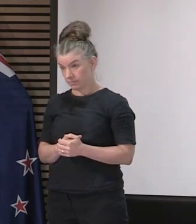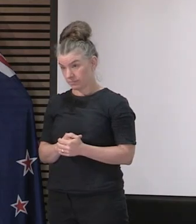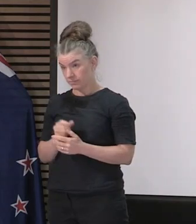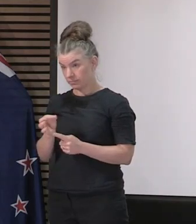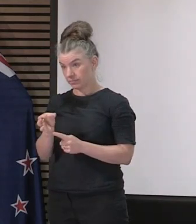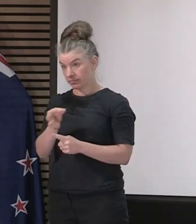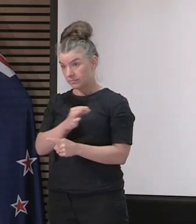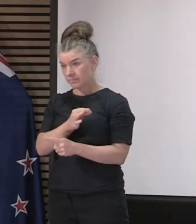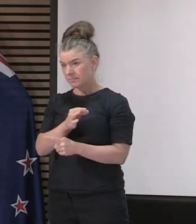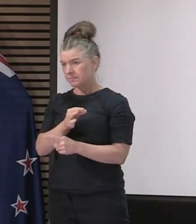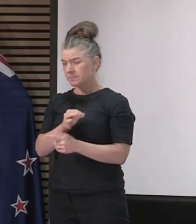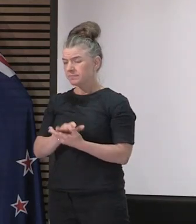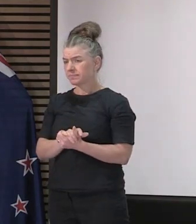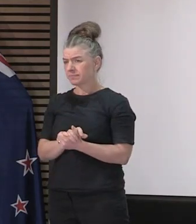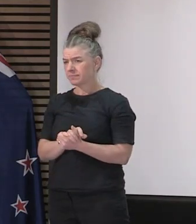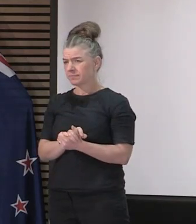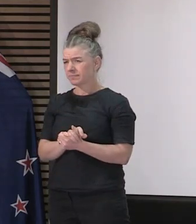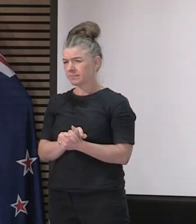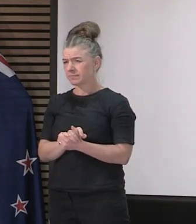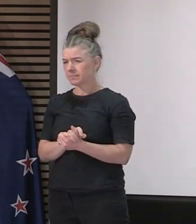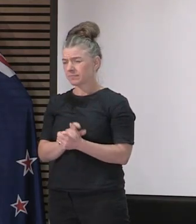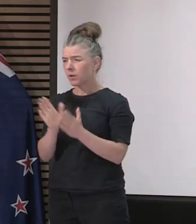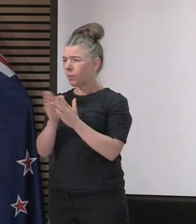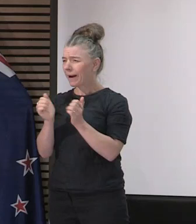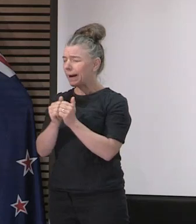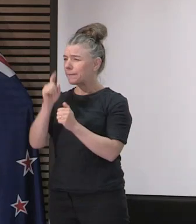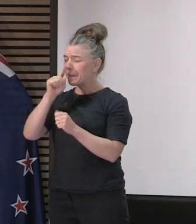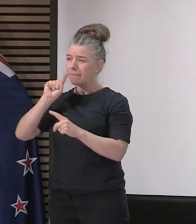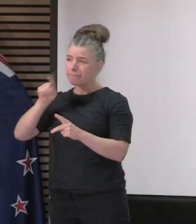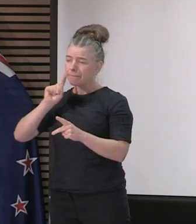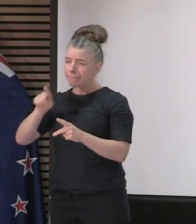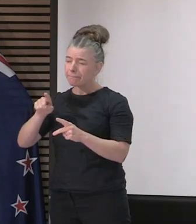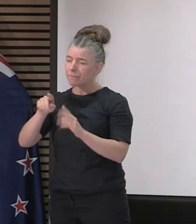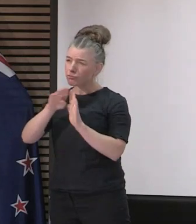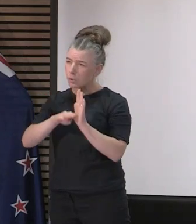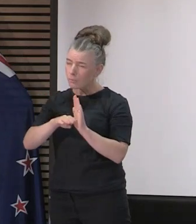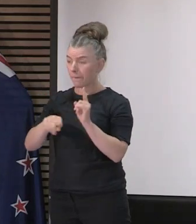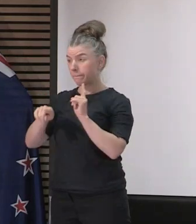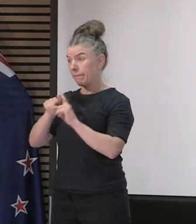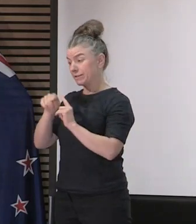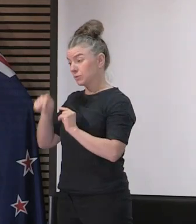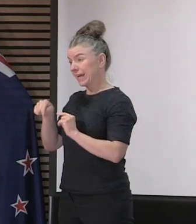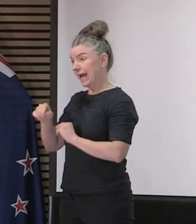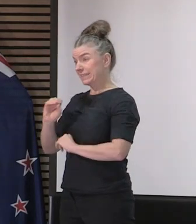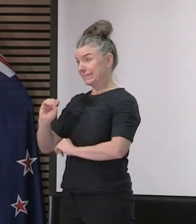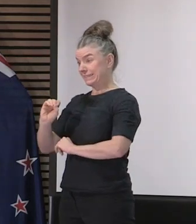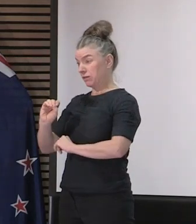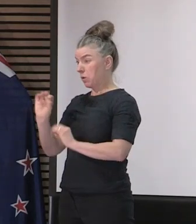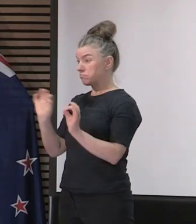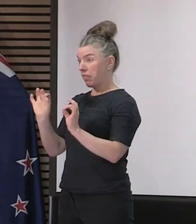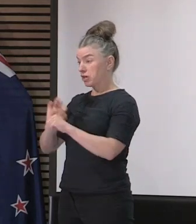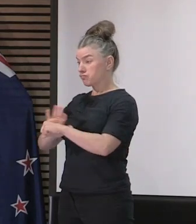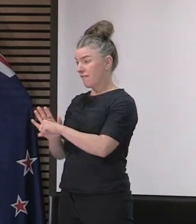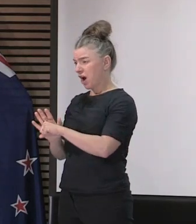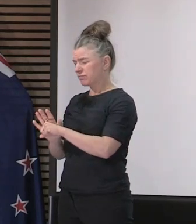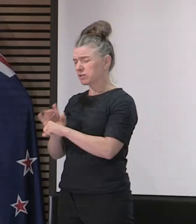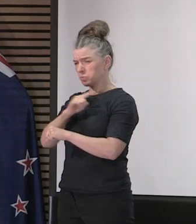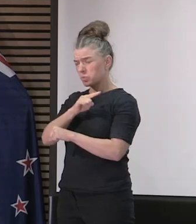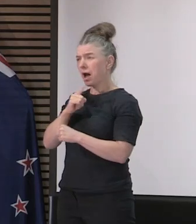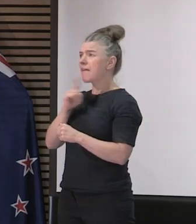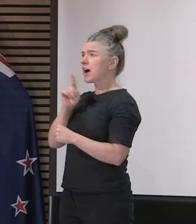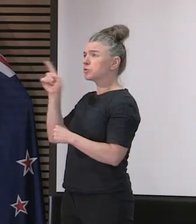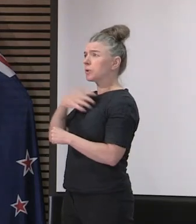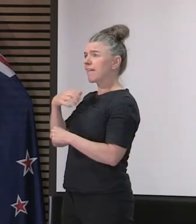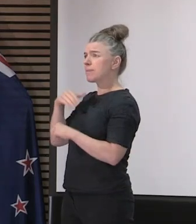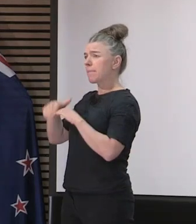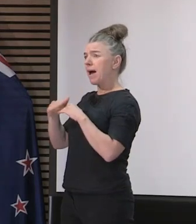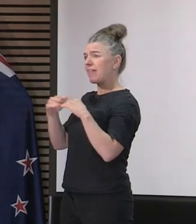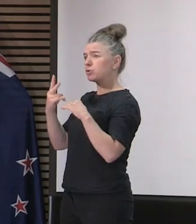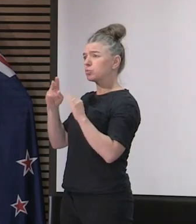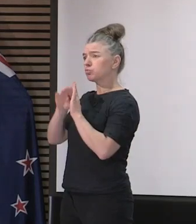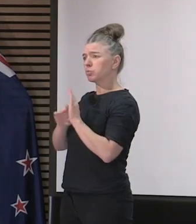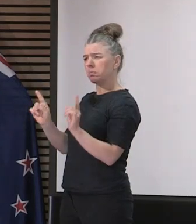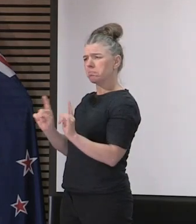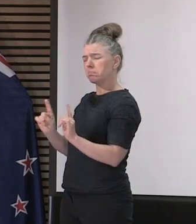advice about that and what